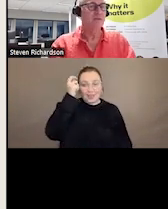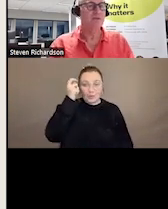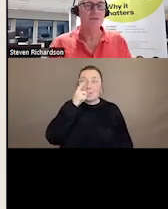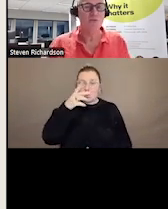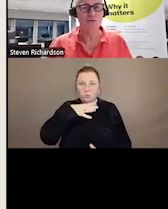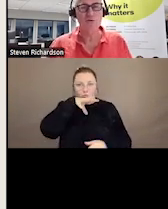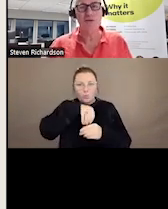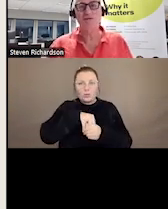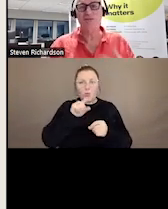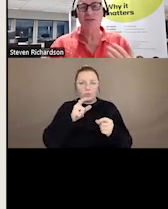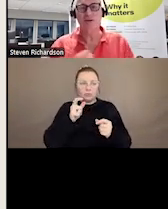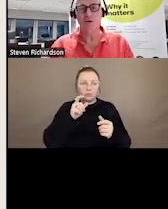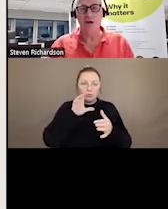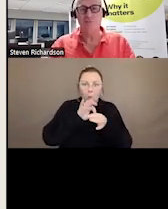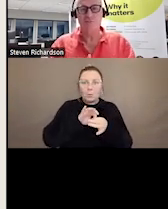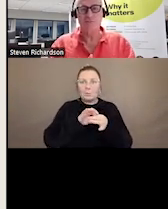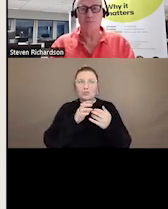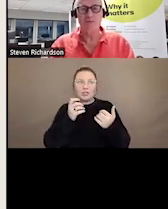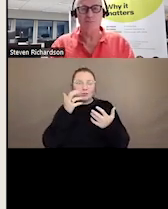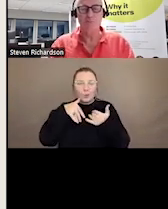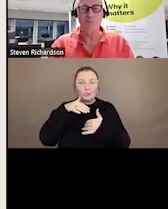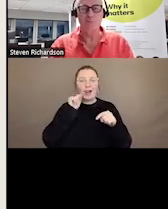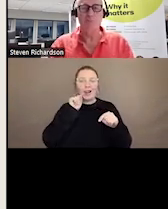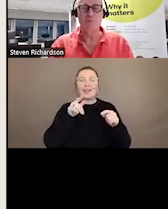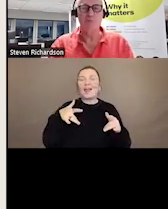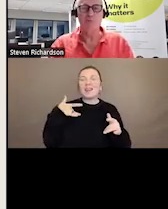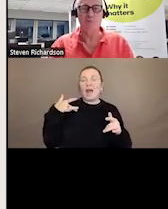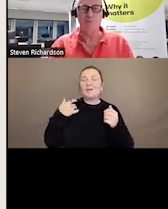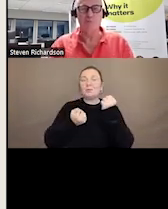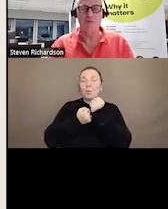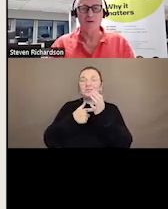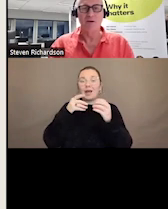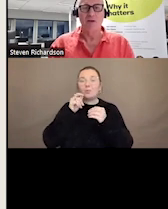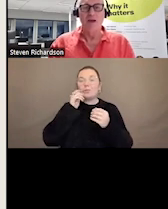want to see who they are joining. That live supported tab will be really important.